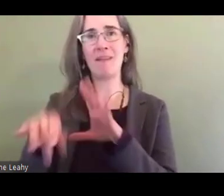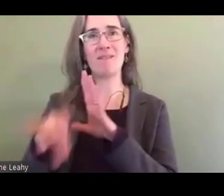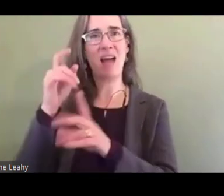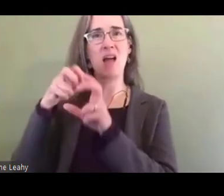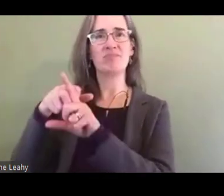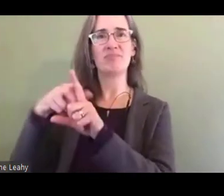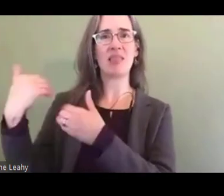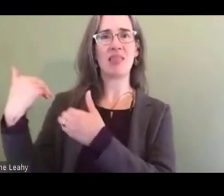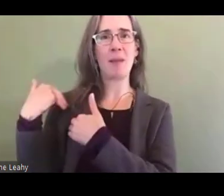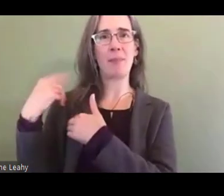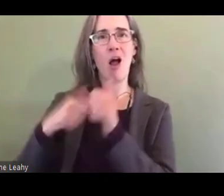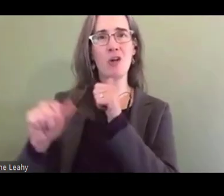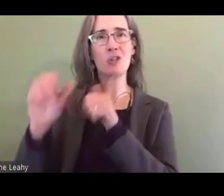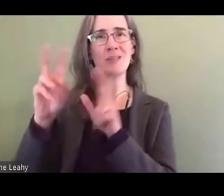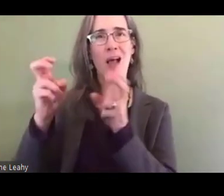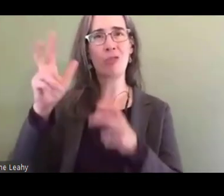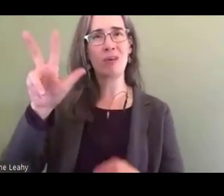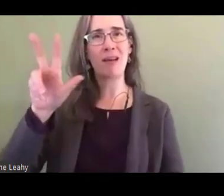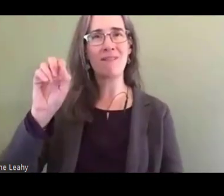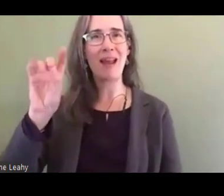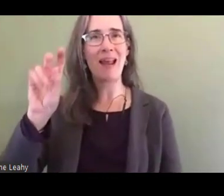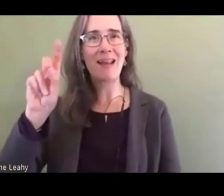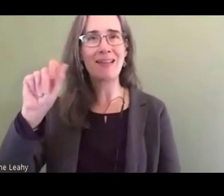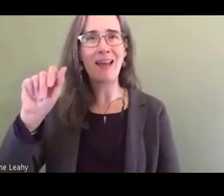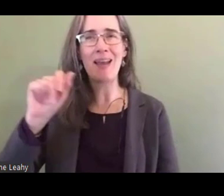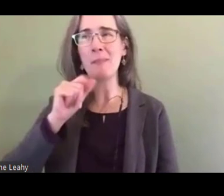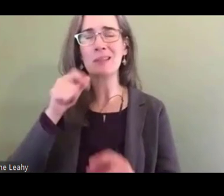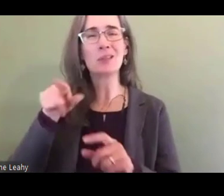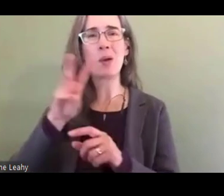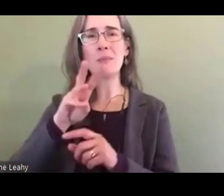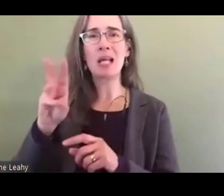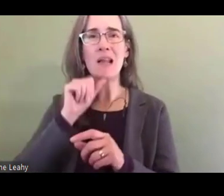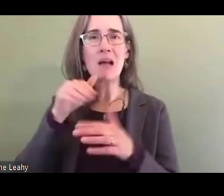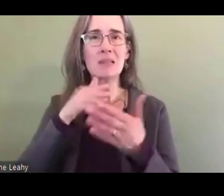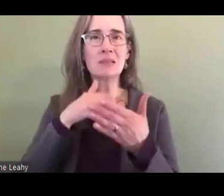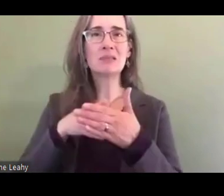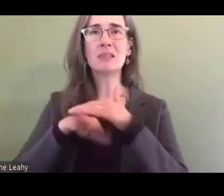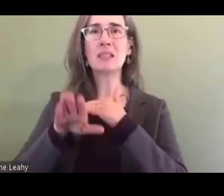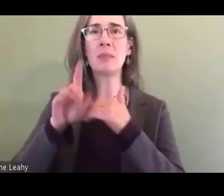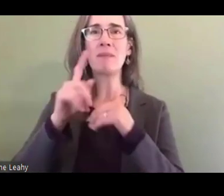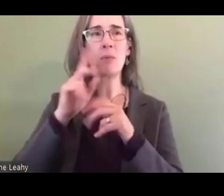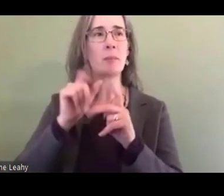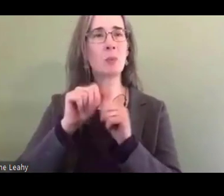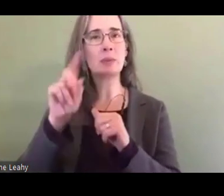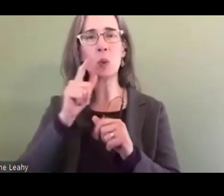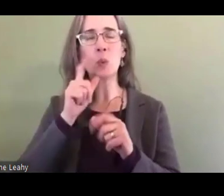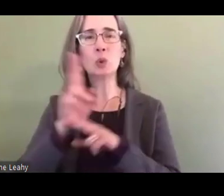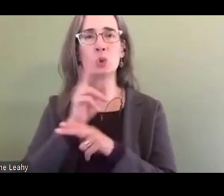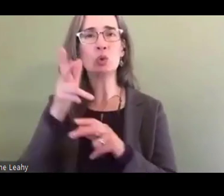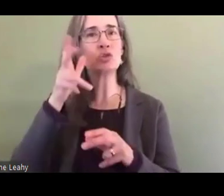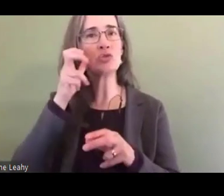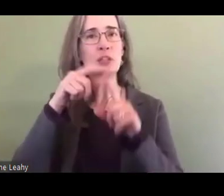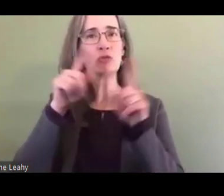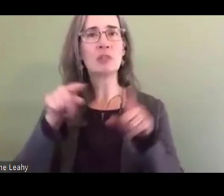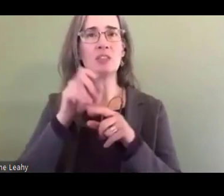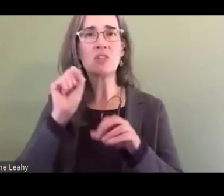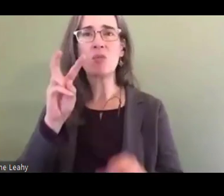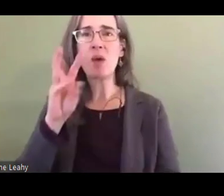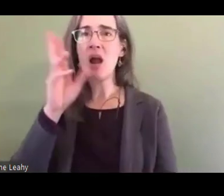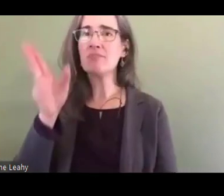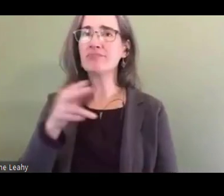for having a website that is inaccessible to people with disabilities who use screen reading software.